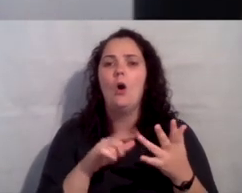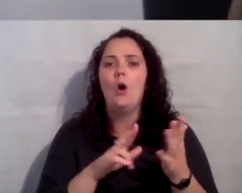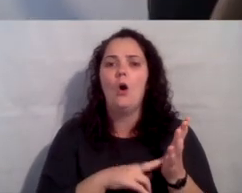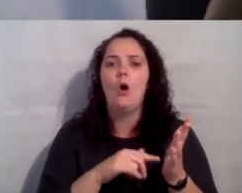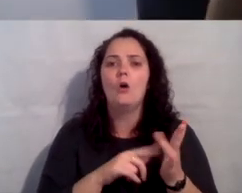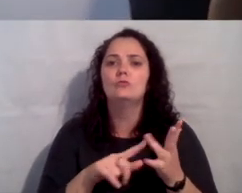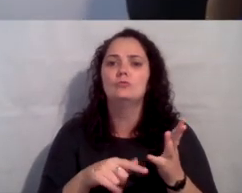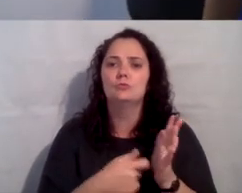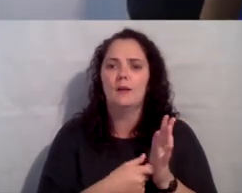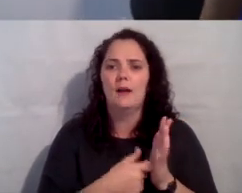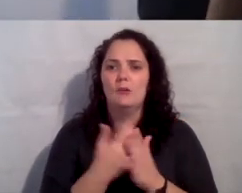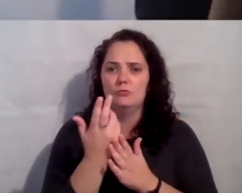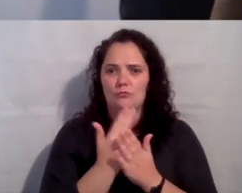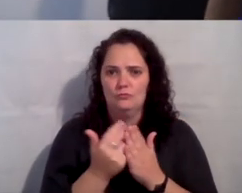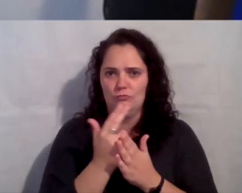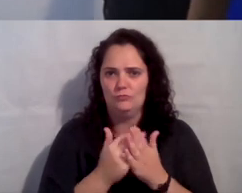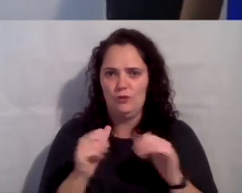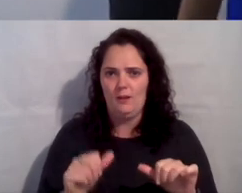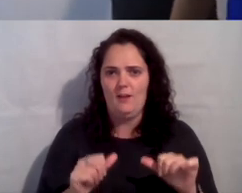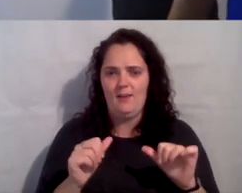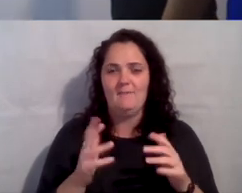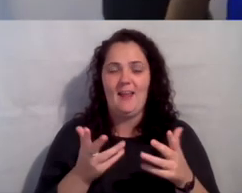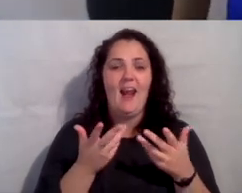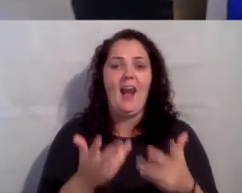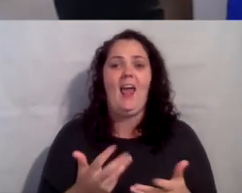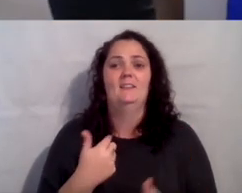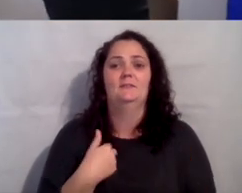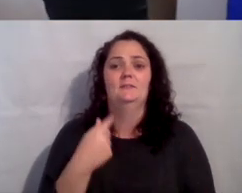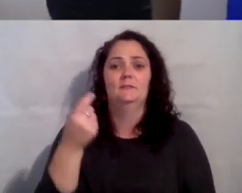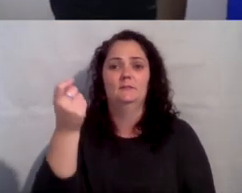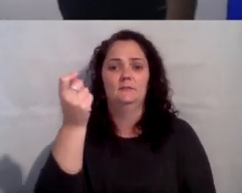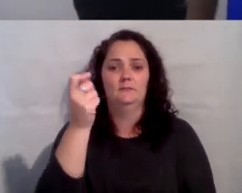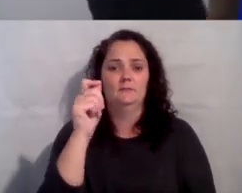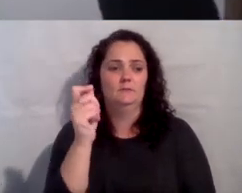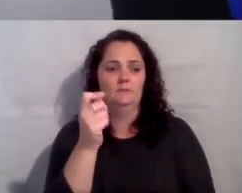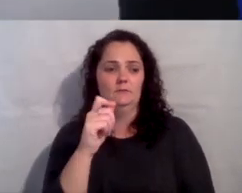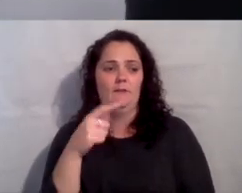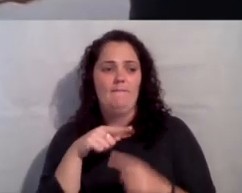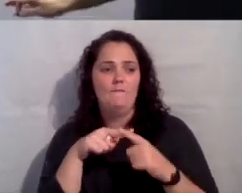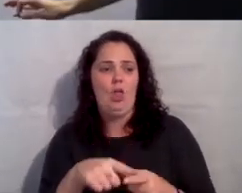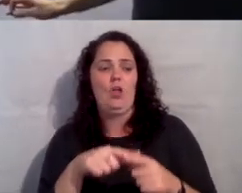And in a contour drawing, we're just going to let our tool follow the contour of our model's bodies.